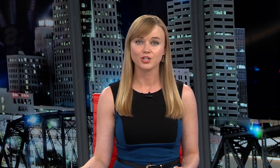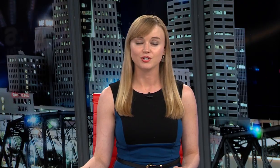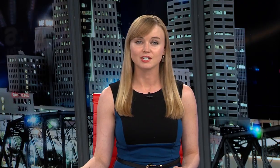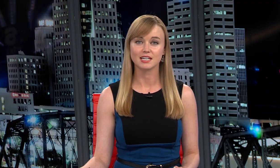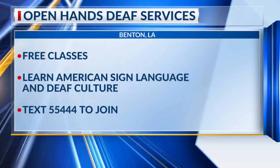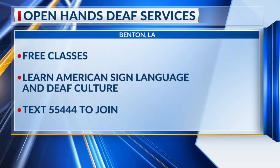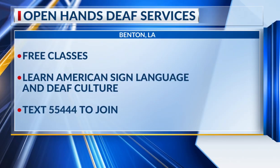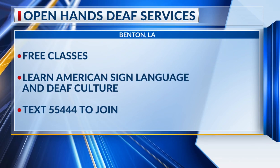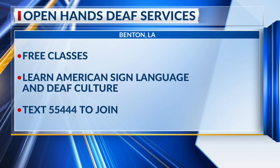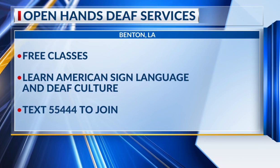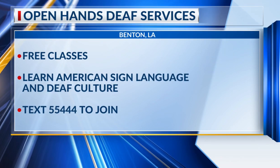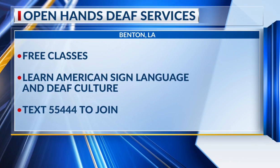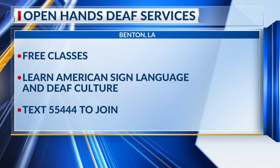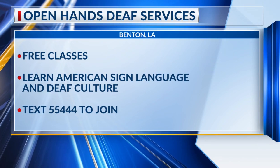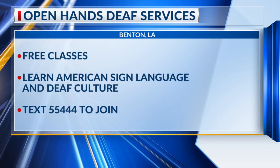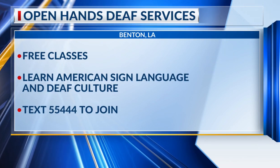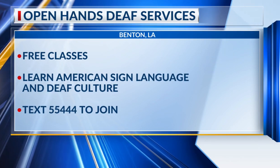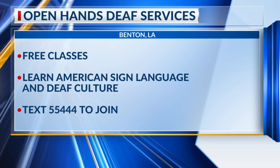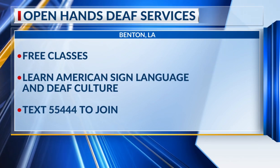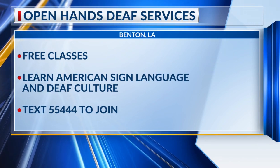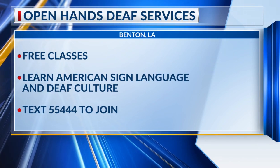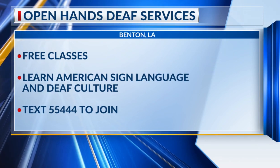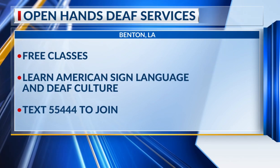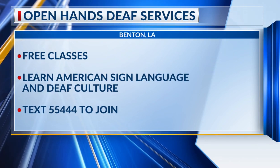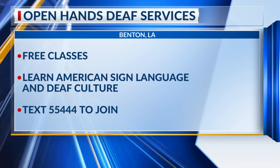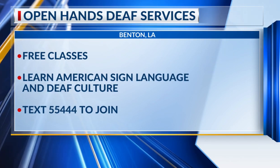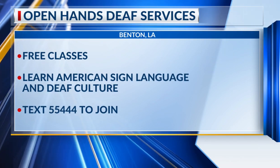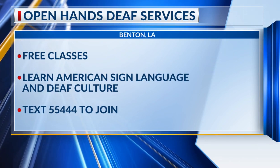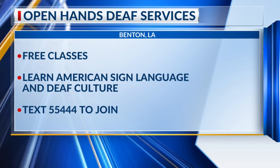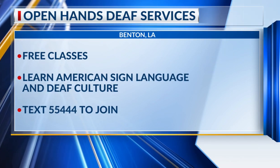CAN TEXT "DEAF" TO 5-5-4-4-4 IF YOU WOULD LIKE TO JOIN.